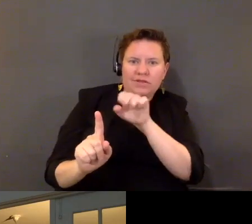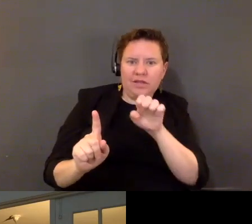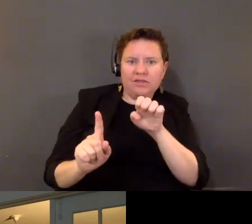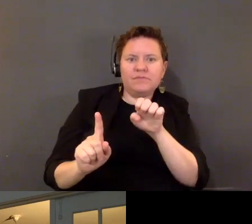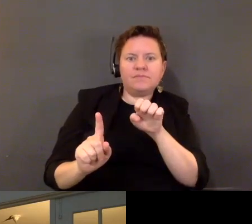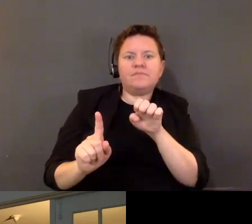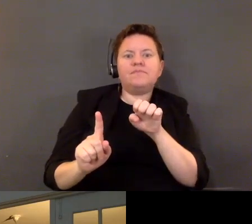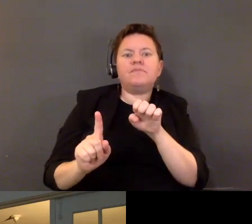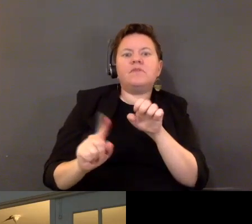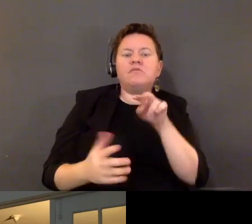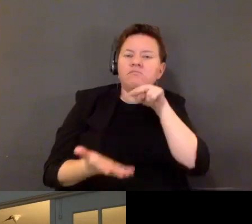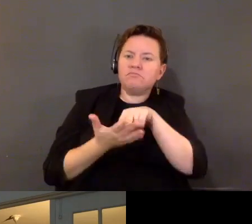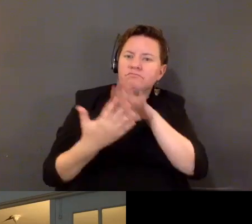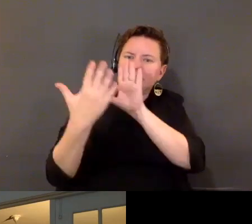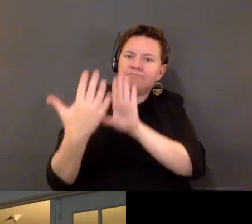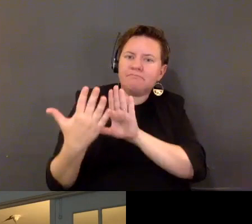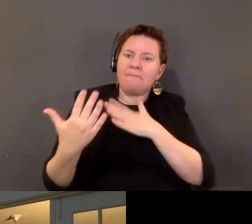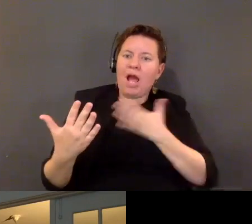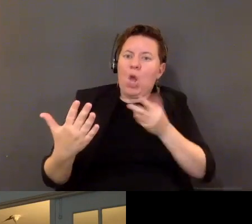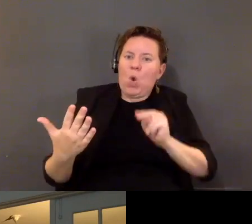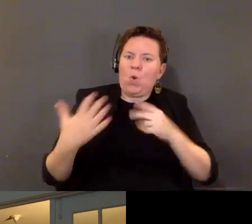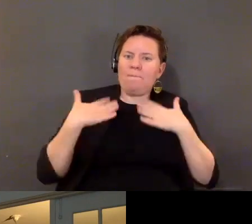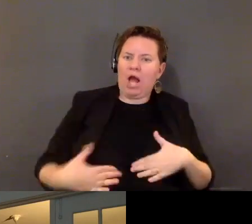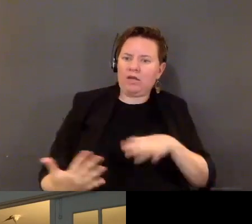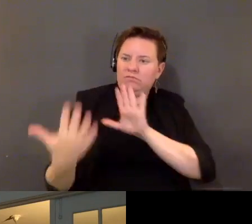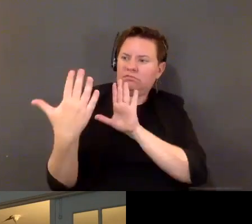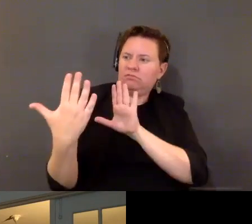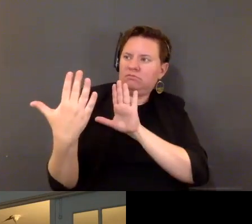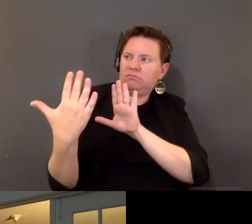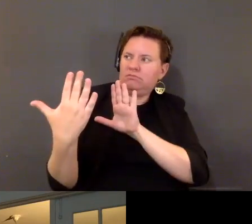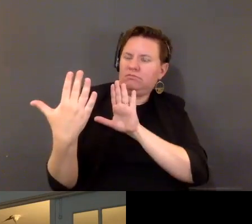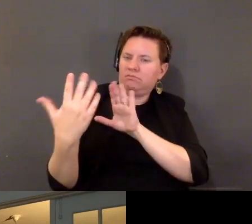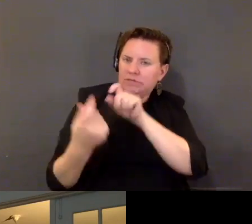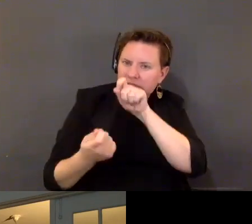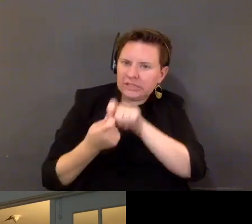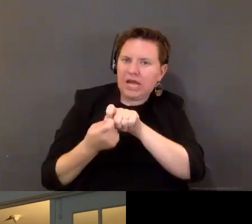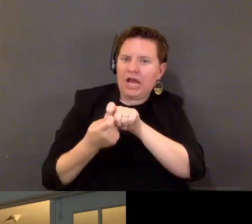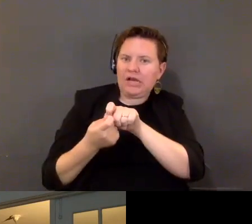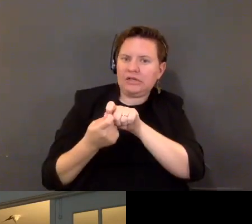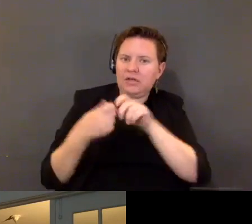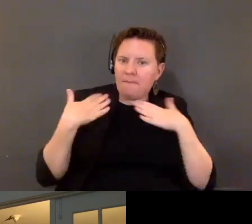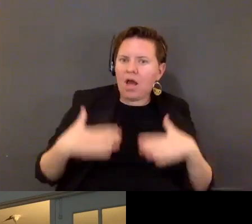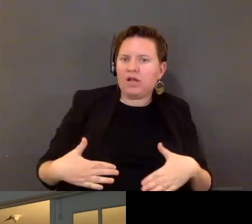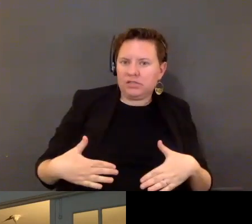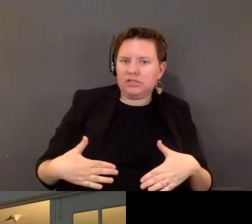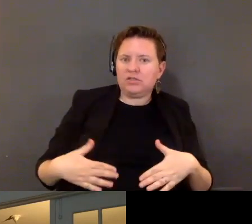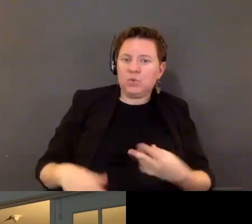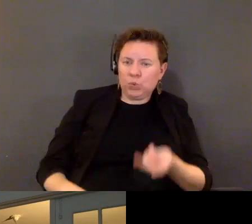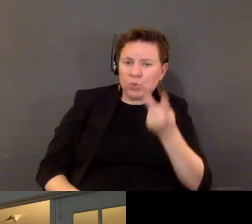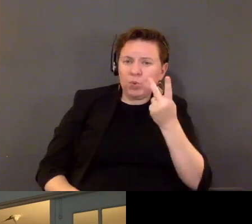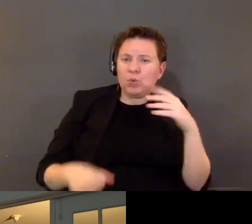i was standing in front of my own body to be exact bodies two entire shelves of